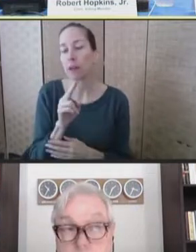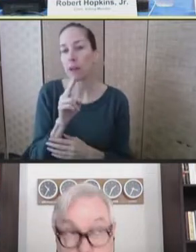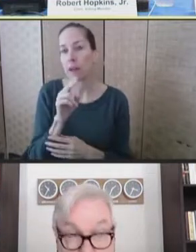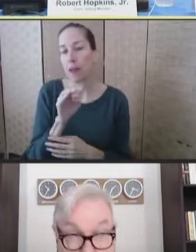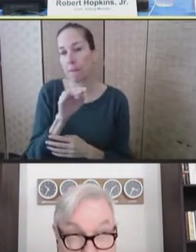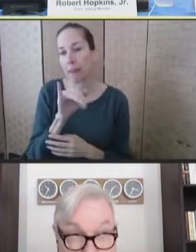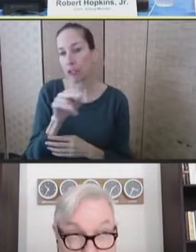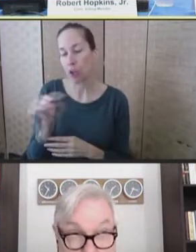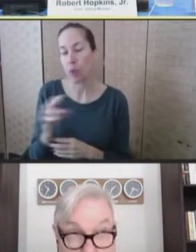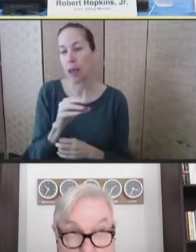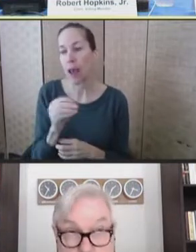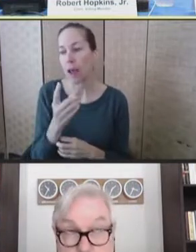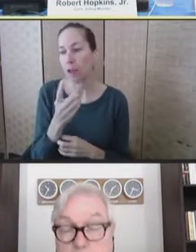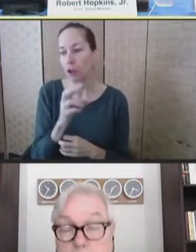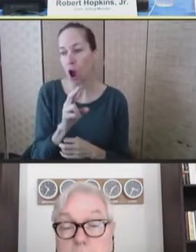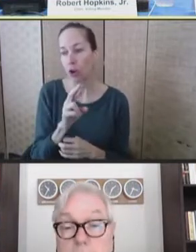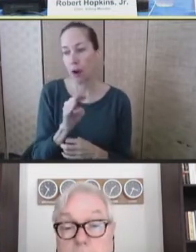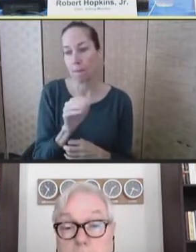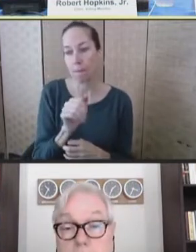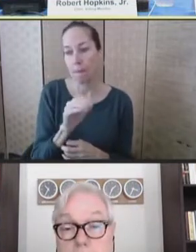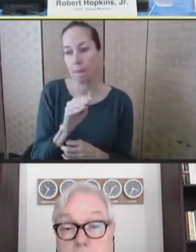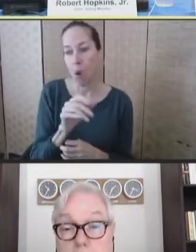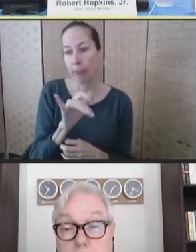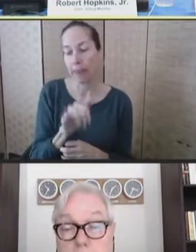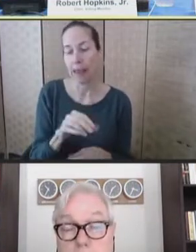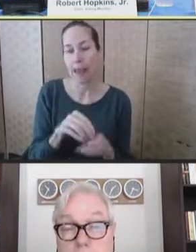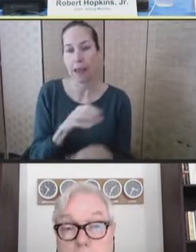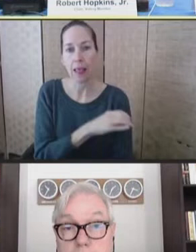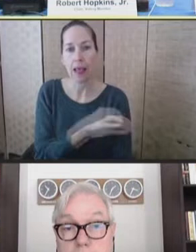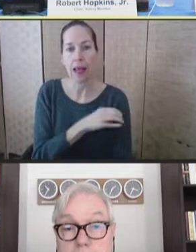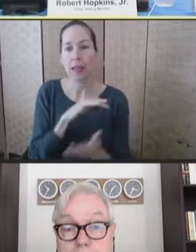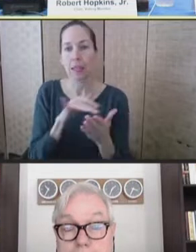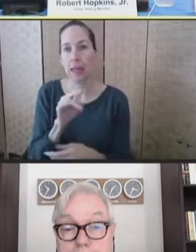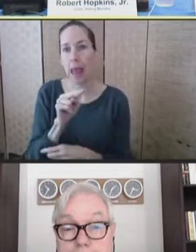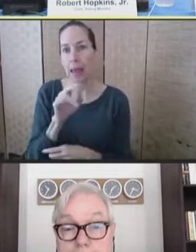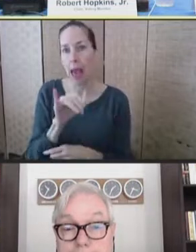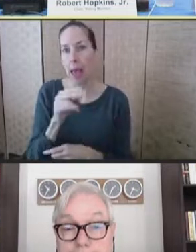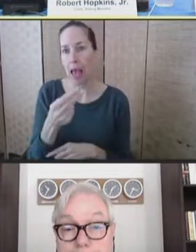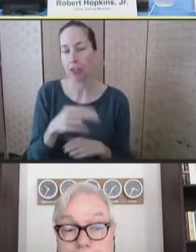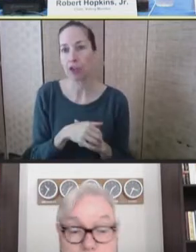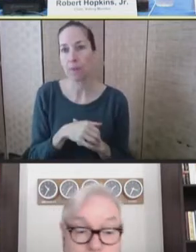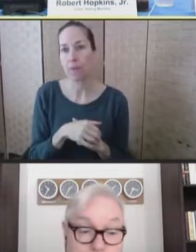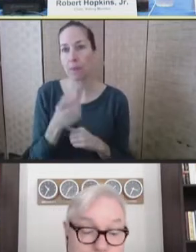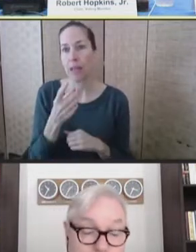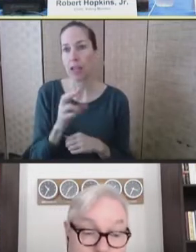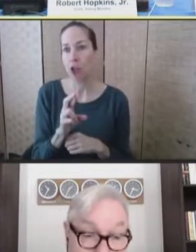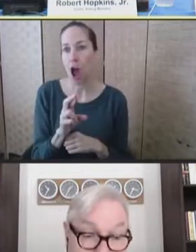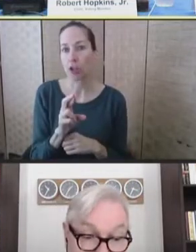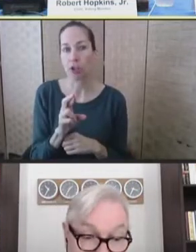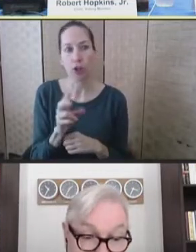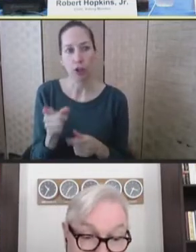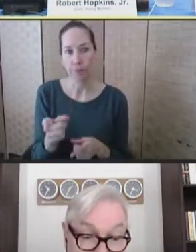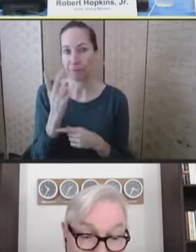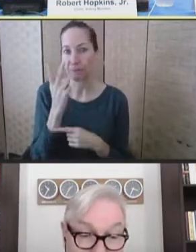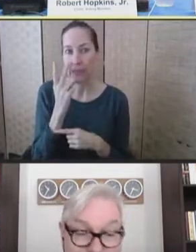of the Laboratory of Infectious Diseases clinical study entered in NIH. Dr. Osterholm, see you on Zoom.